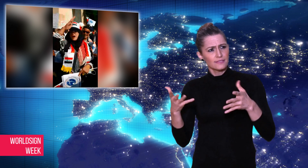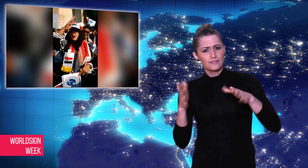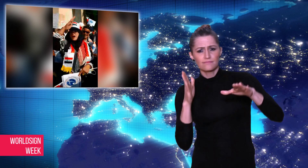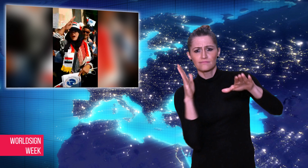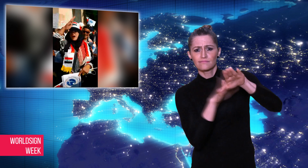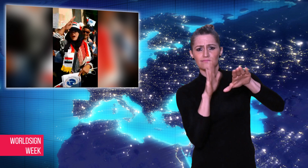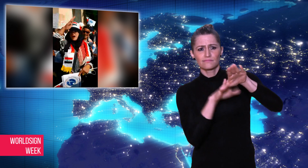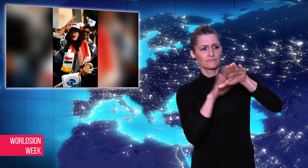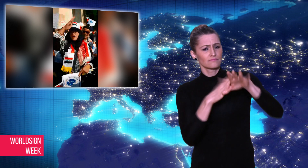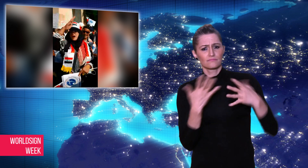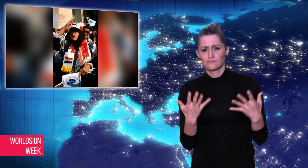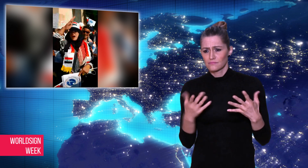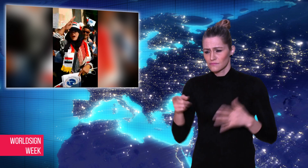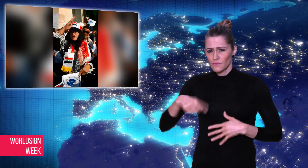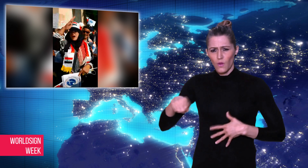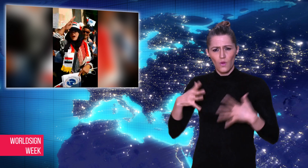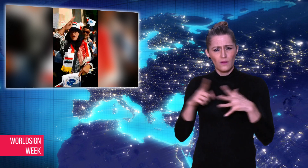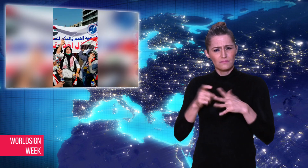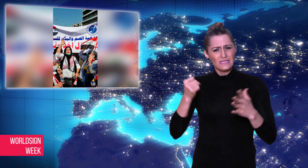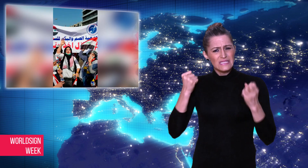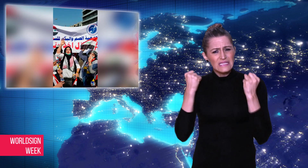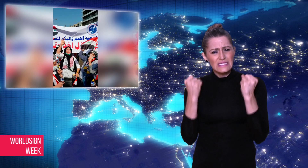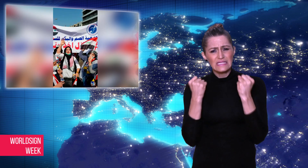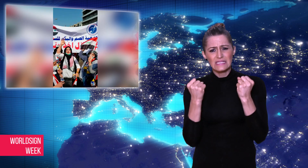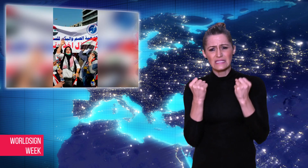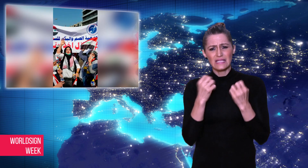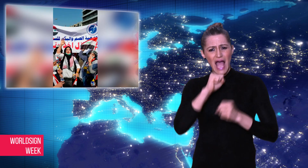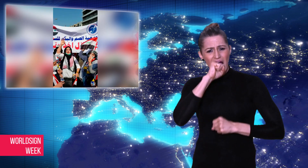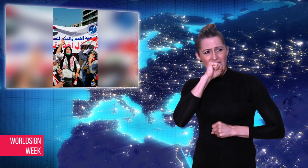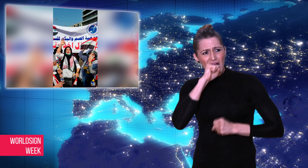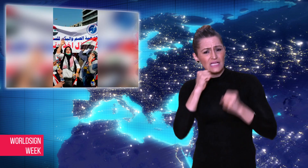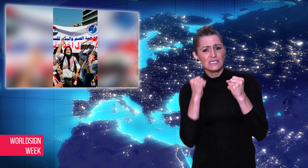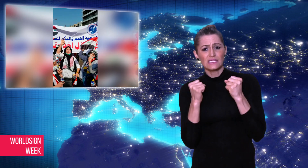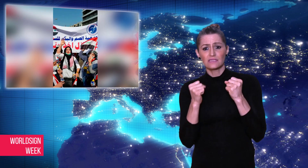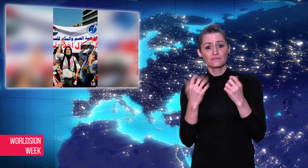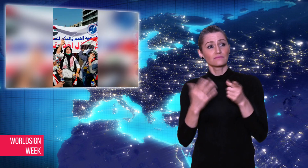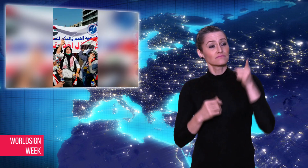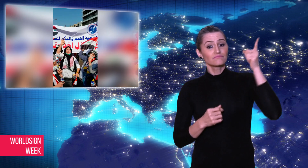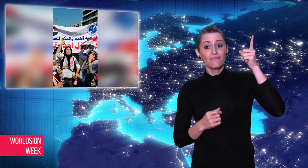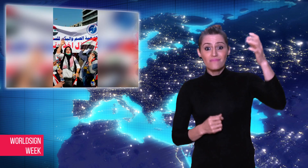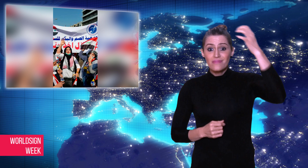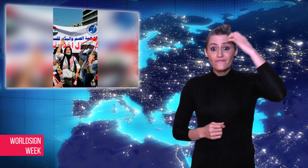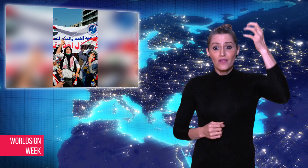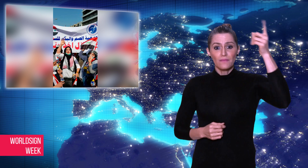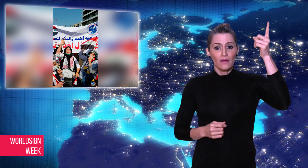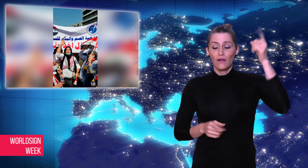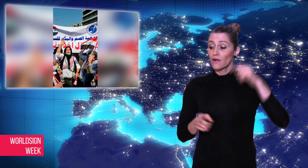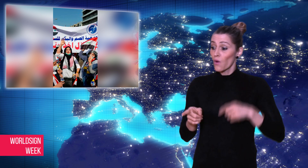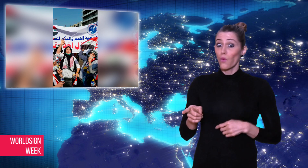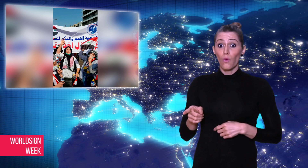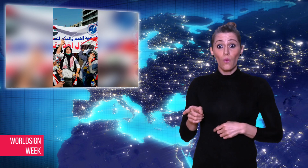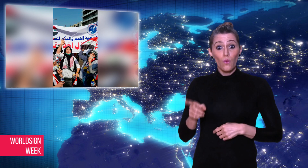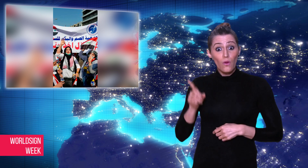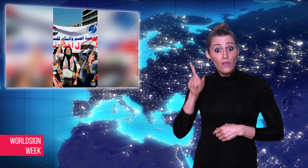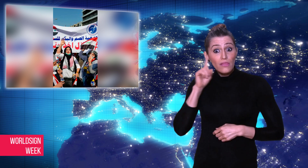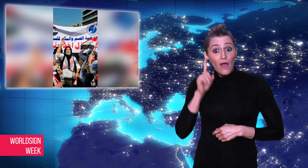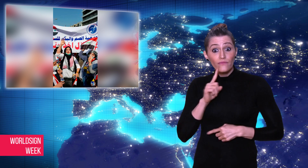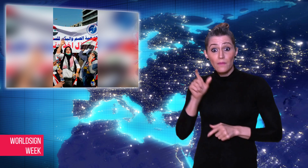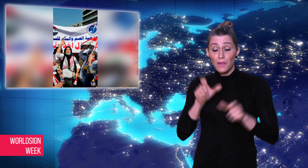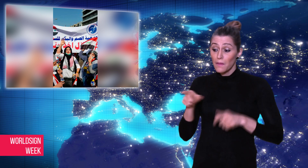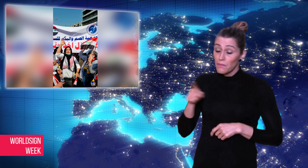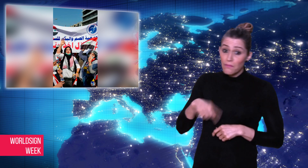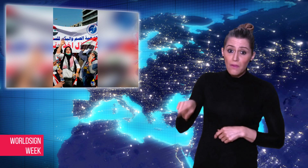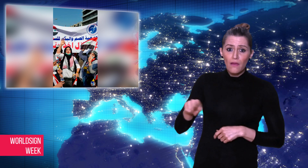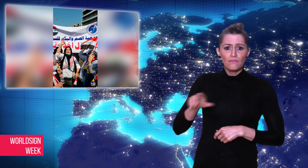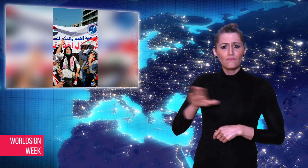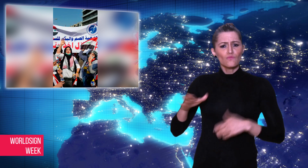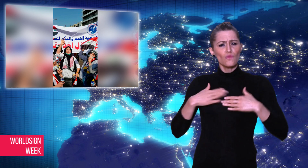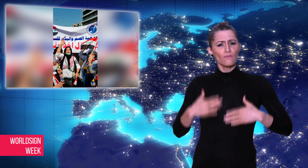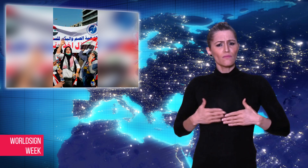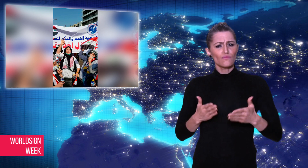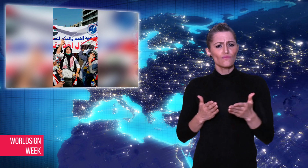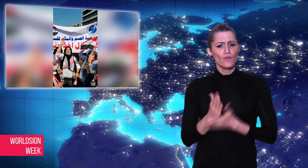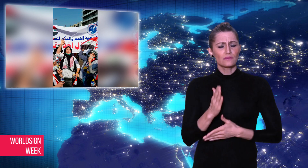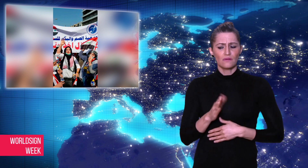frustrations that their rights were ignored by the